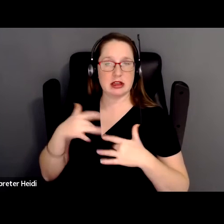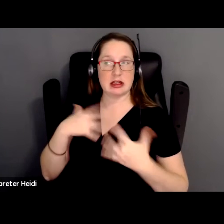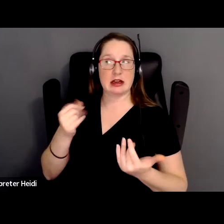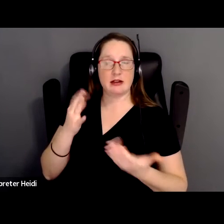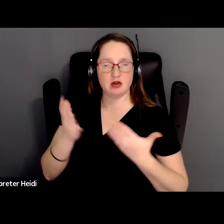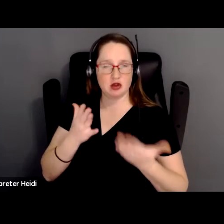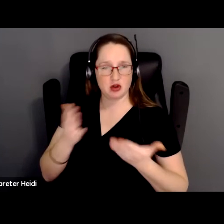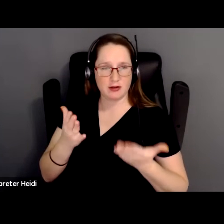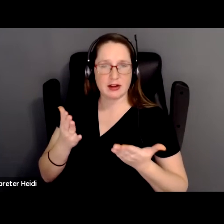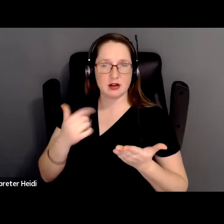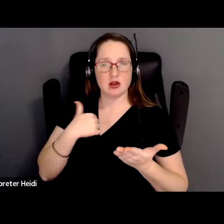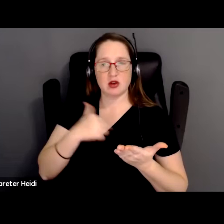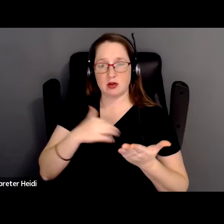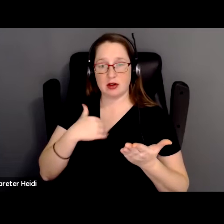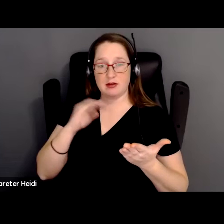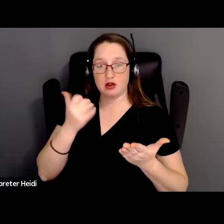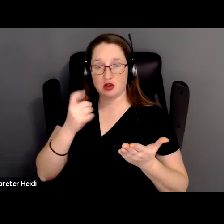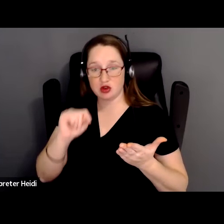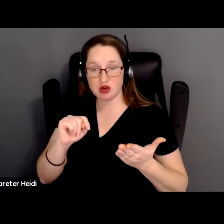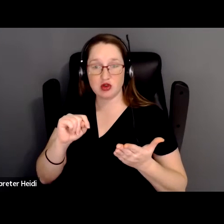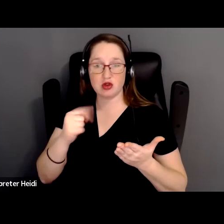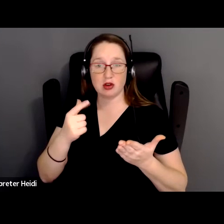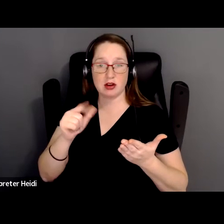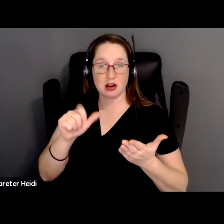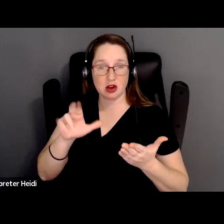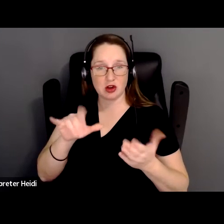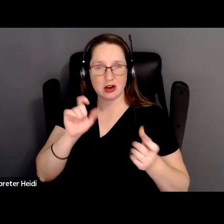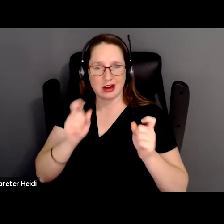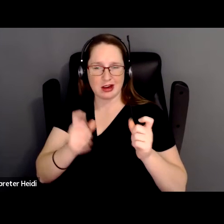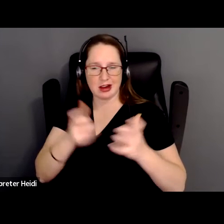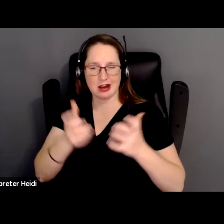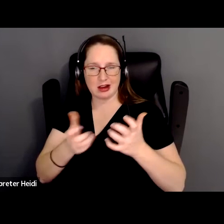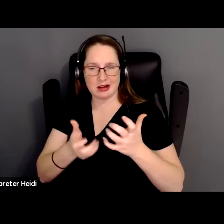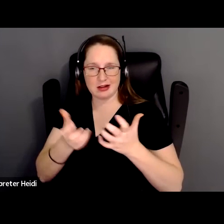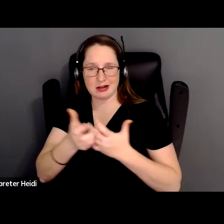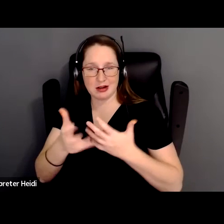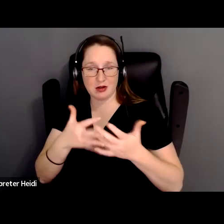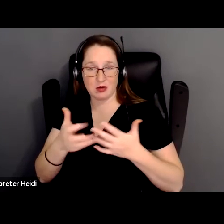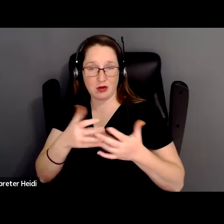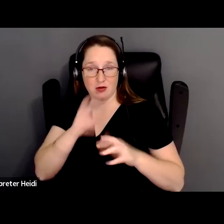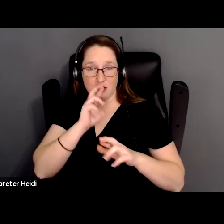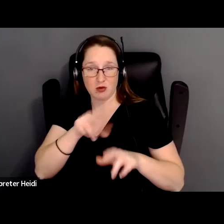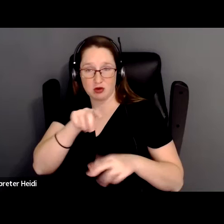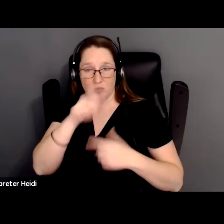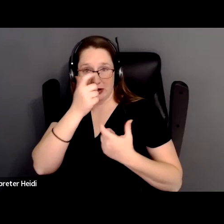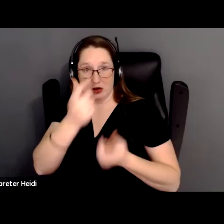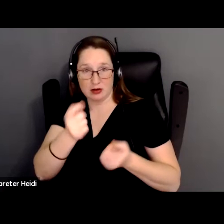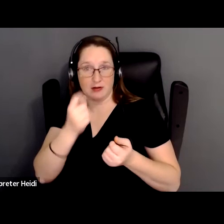We have a chart gallery we're you can customize a report on whatever topic you're interested in for your state.